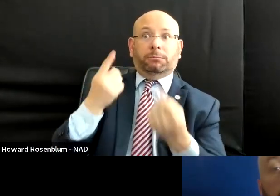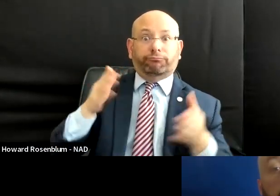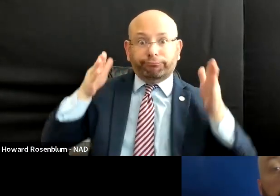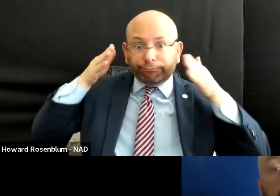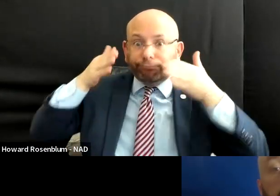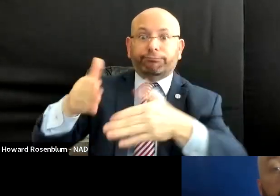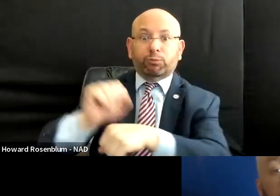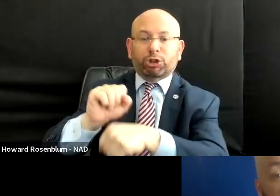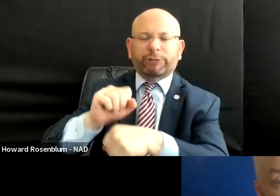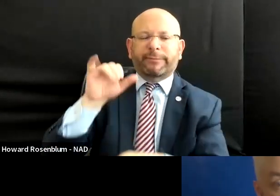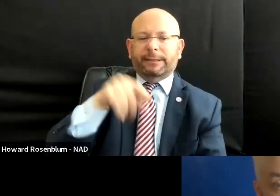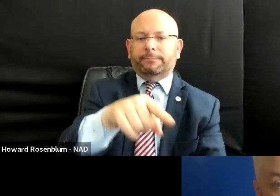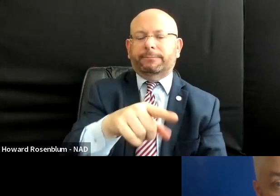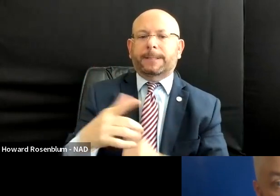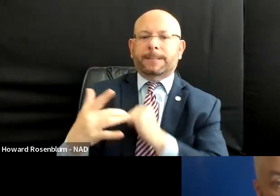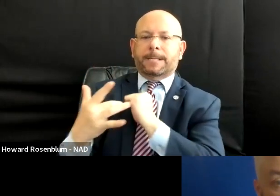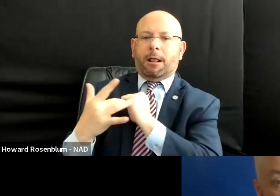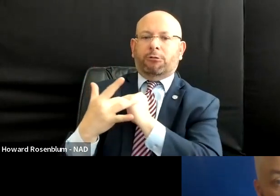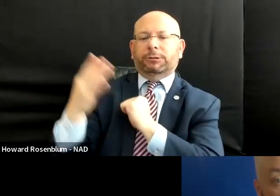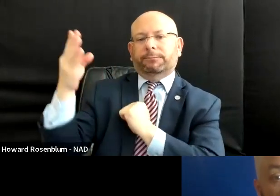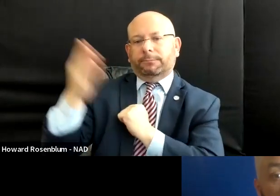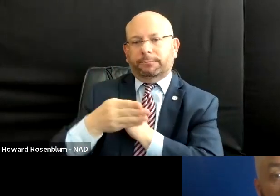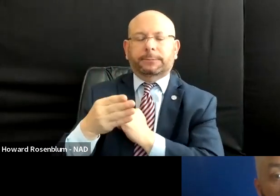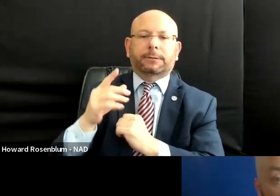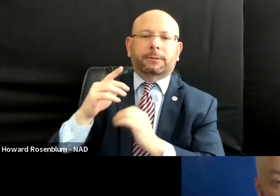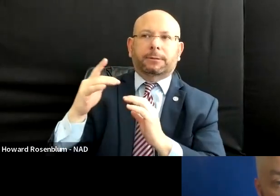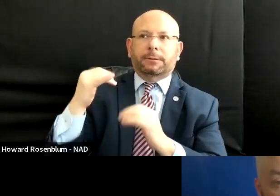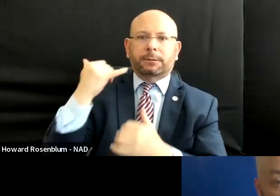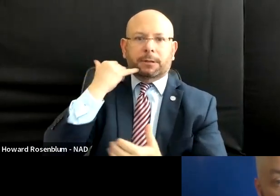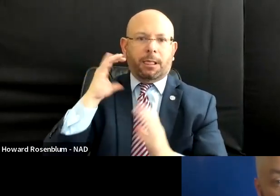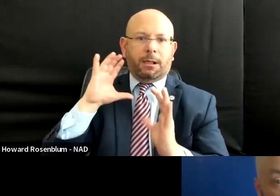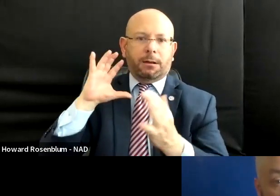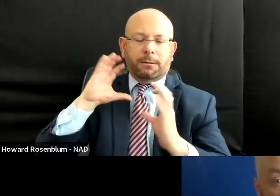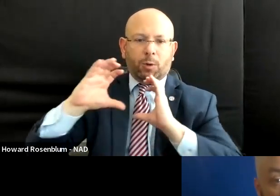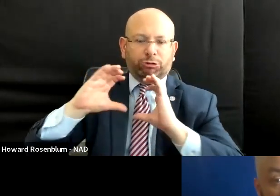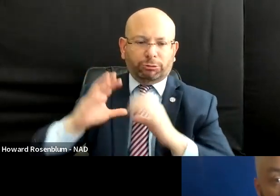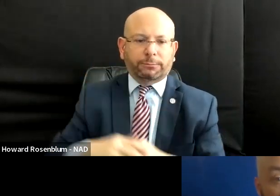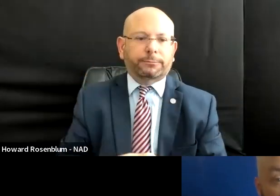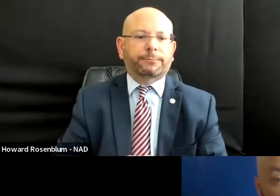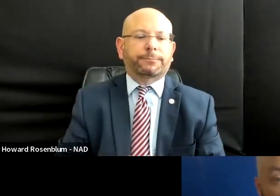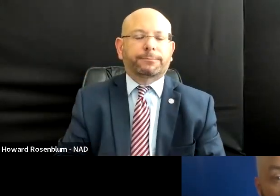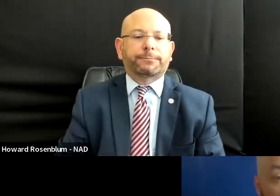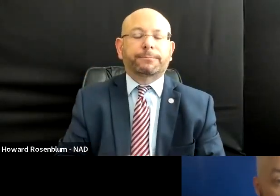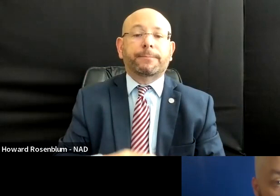healthcare. We have focuses on employment. We have work on